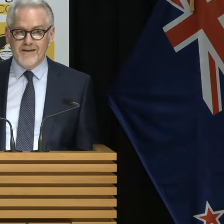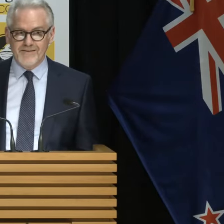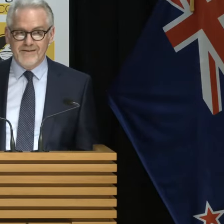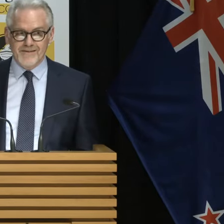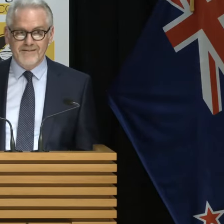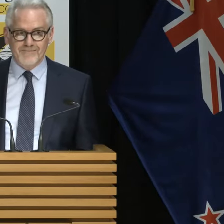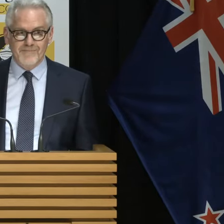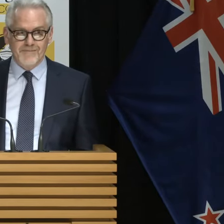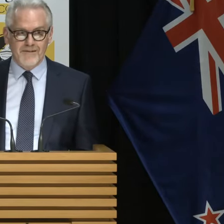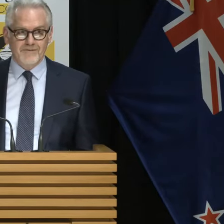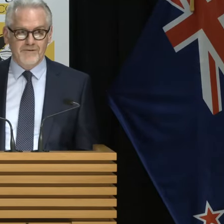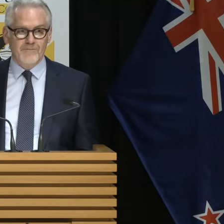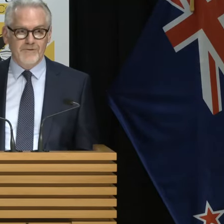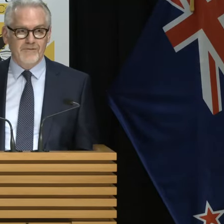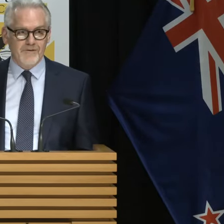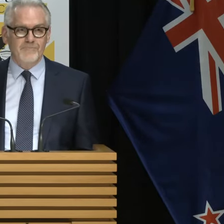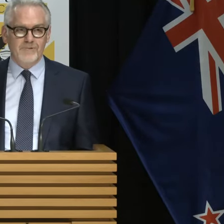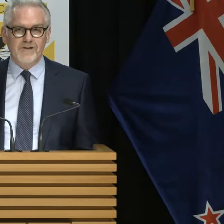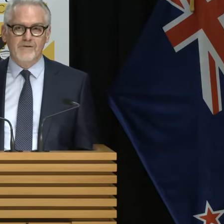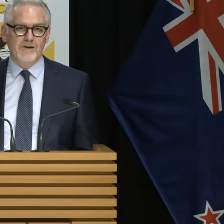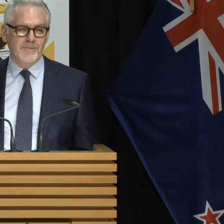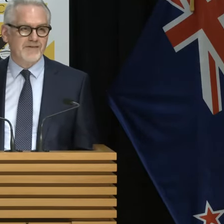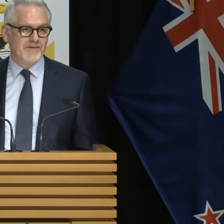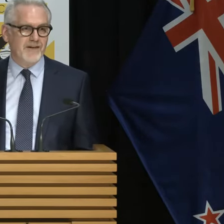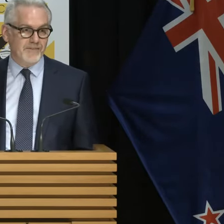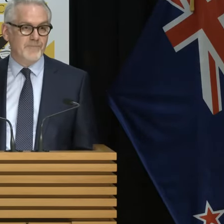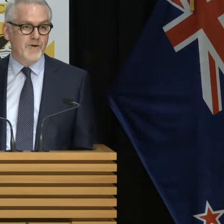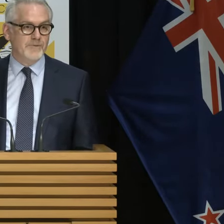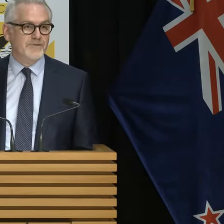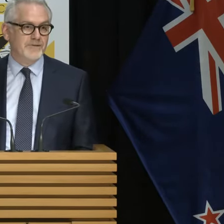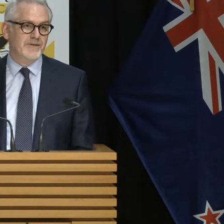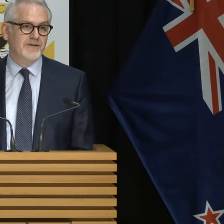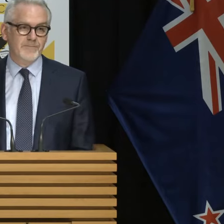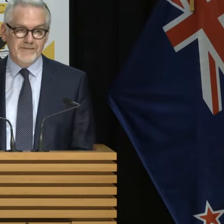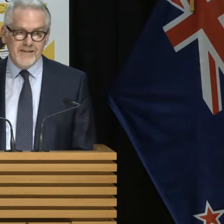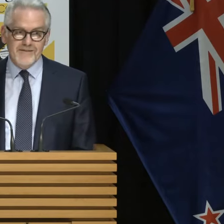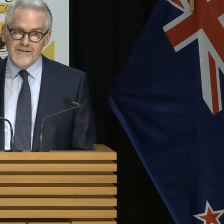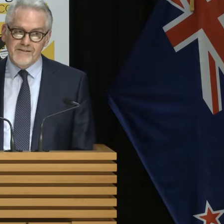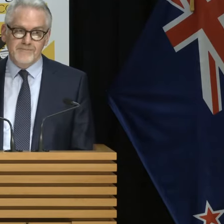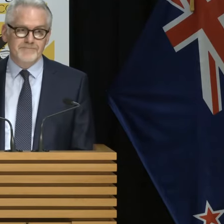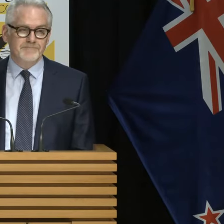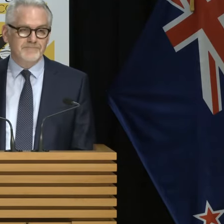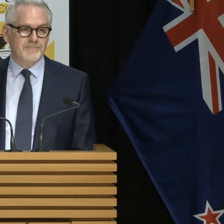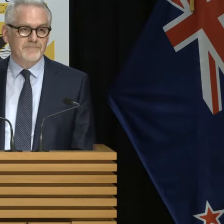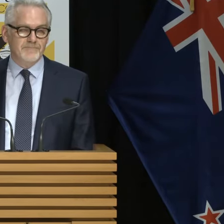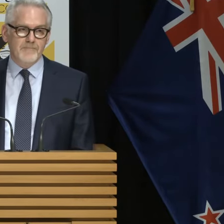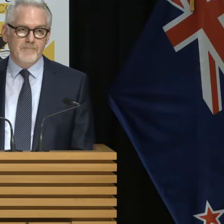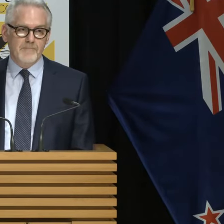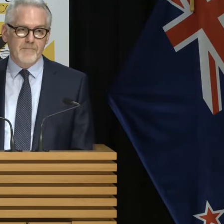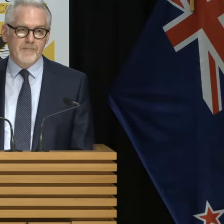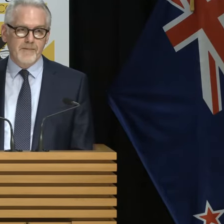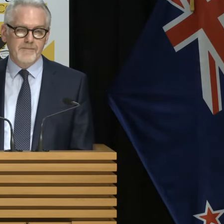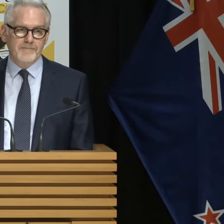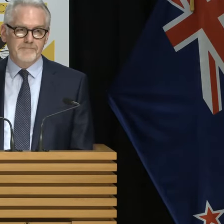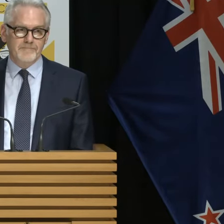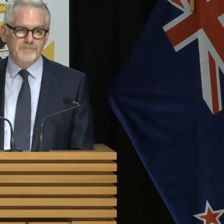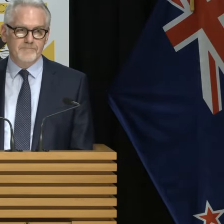Merit, Is It a Missed Opportunity That We Have Not Been up to Do That for This Outbreak?